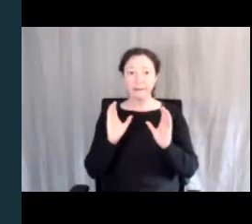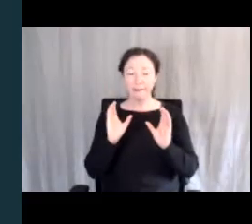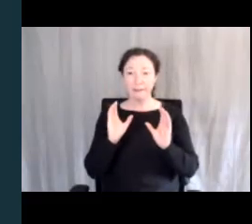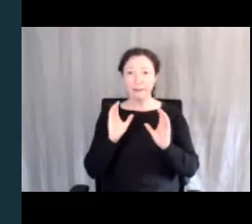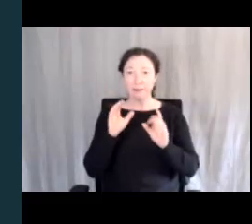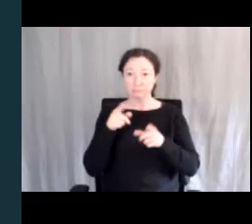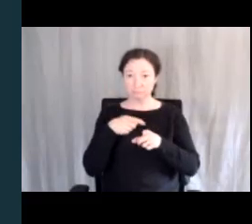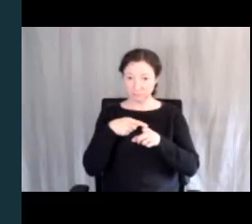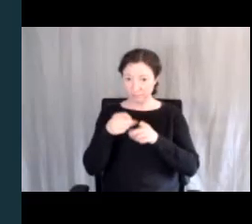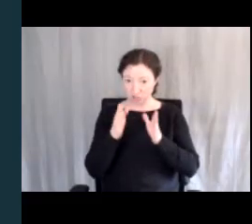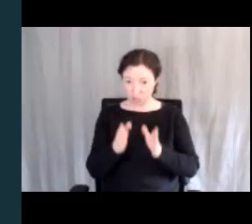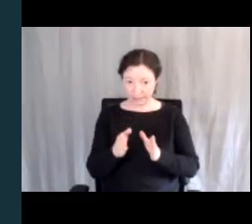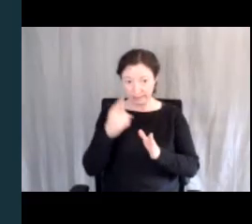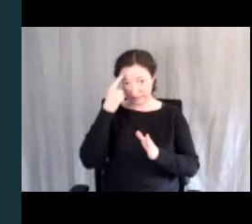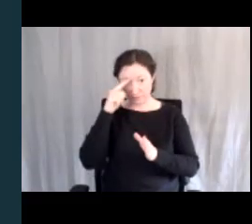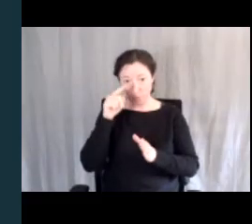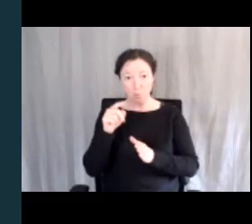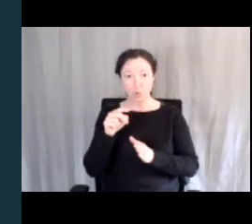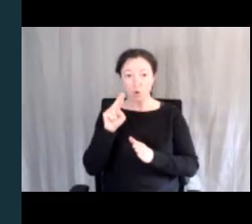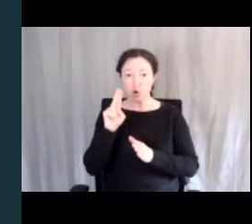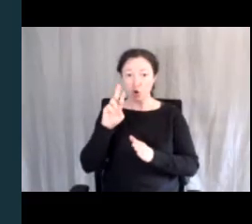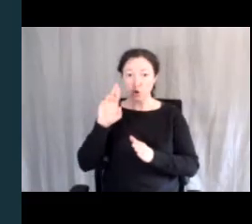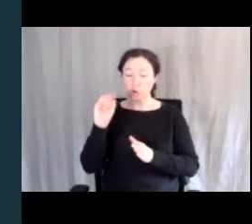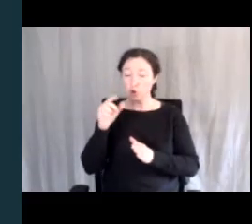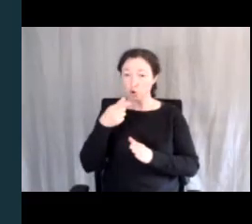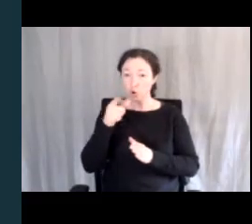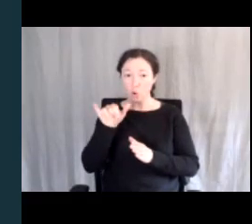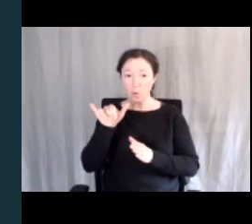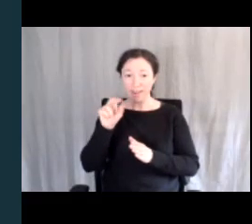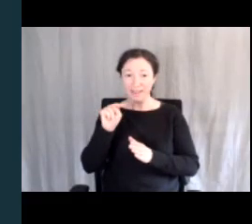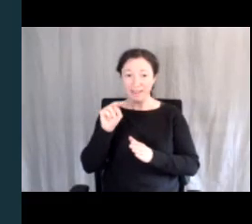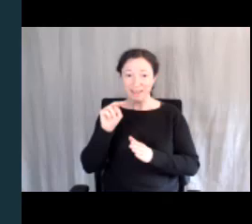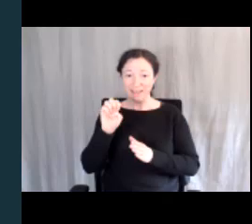in urogynecology and metabolic medicine for women.